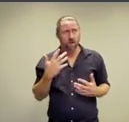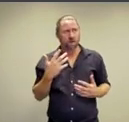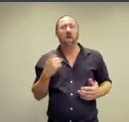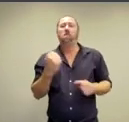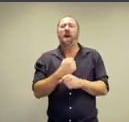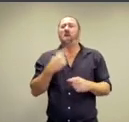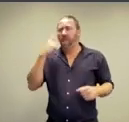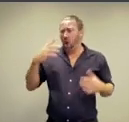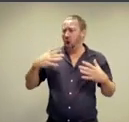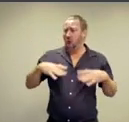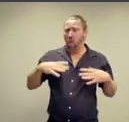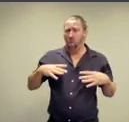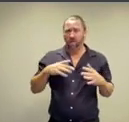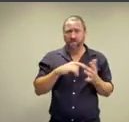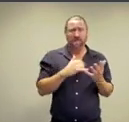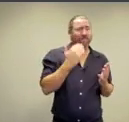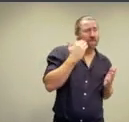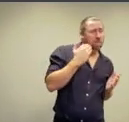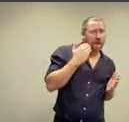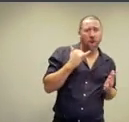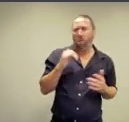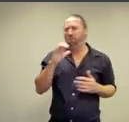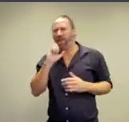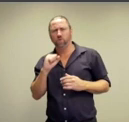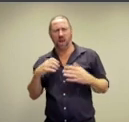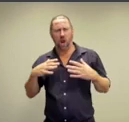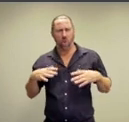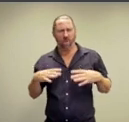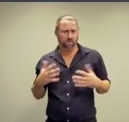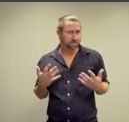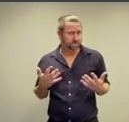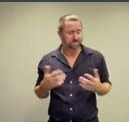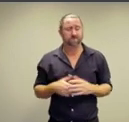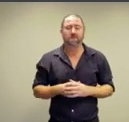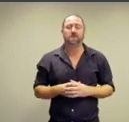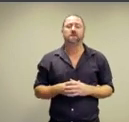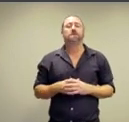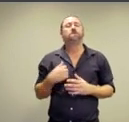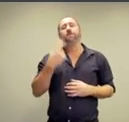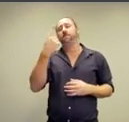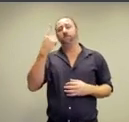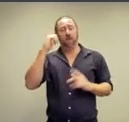clothes as masculine or feminine anymore when we get to things like this? So another image I think, is really